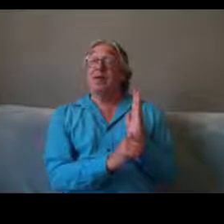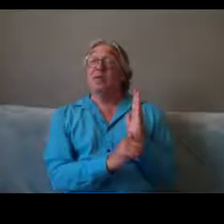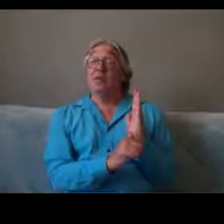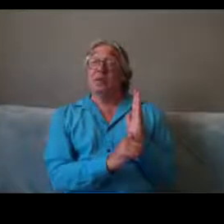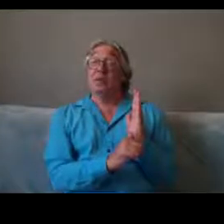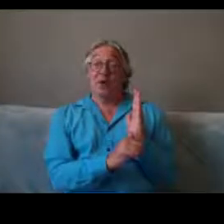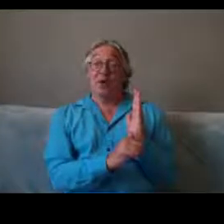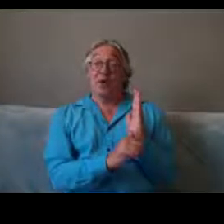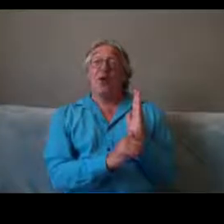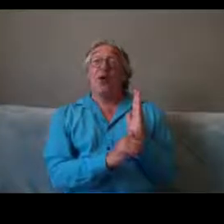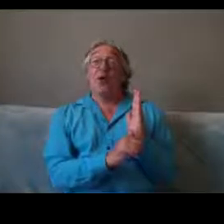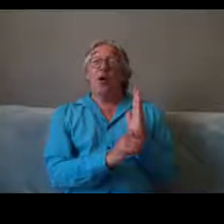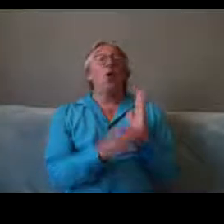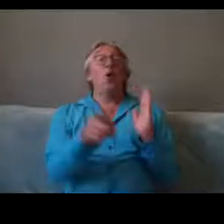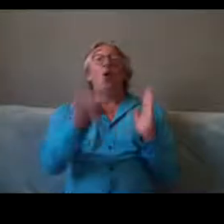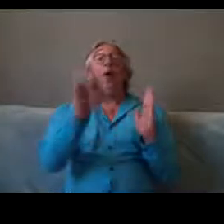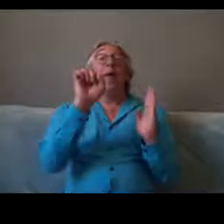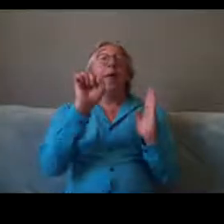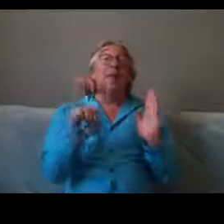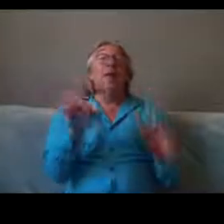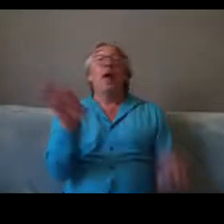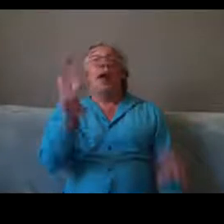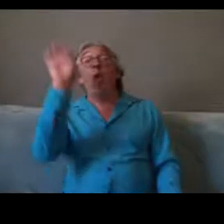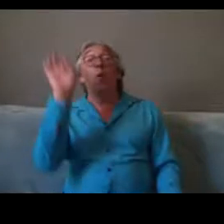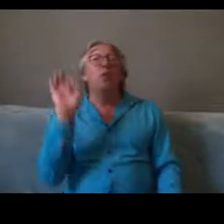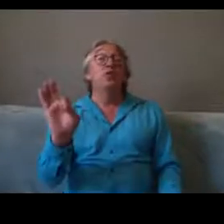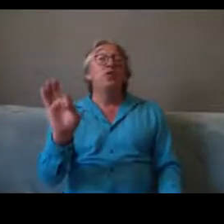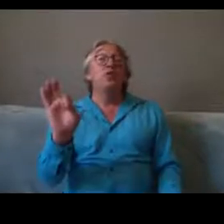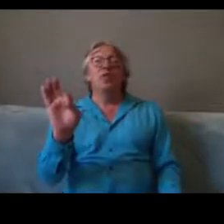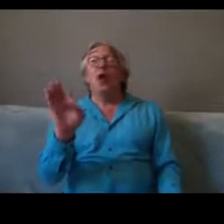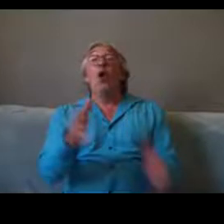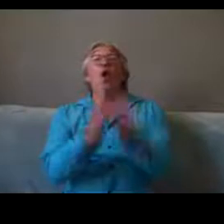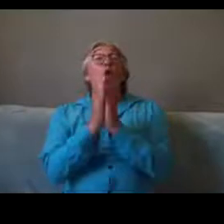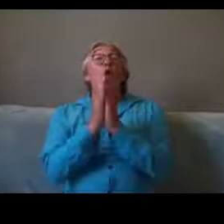Then, as you can see, we have sign language interpretation,